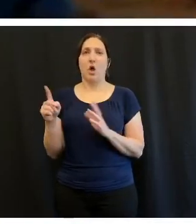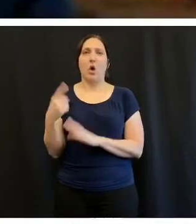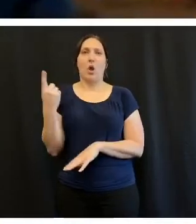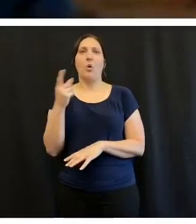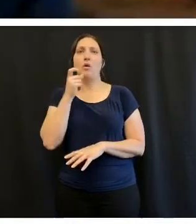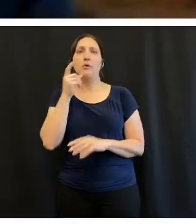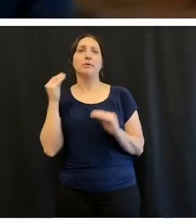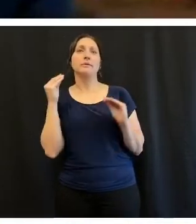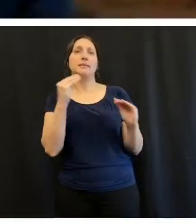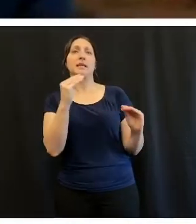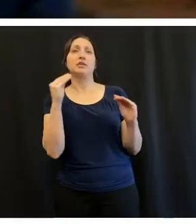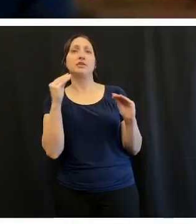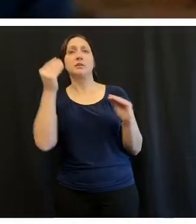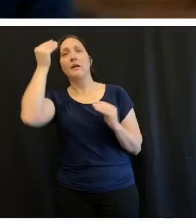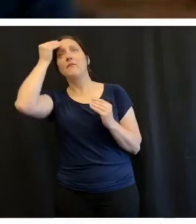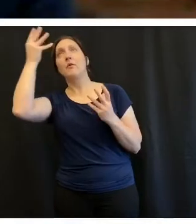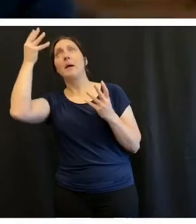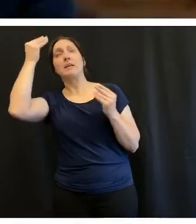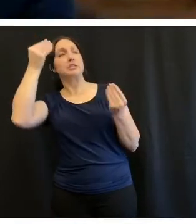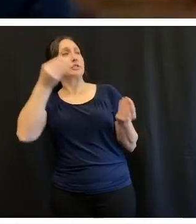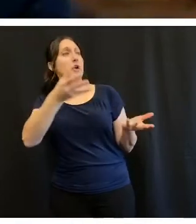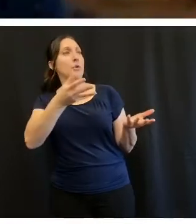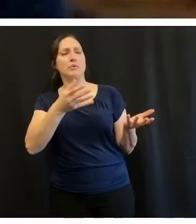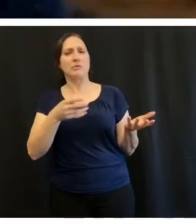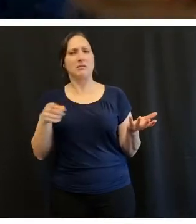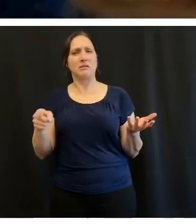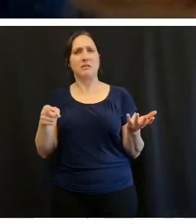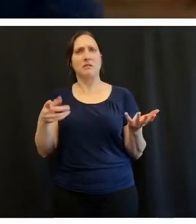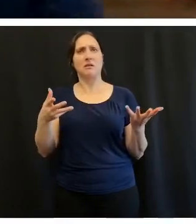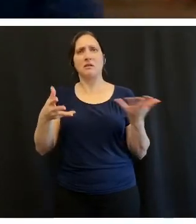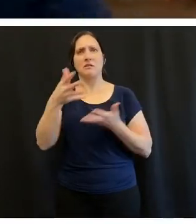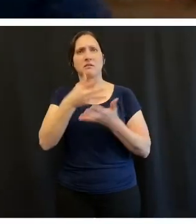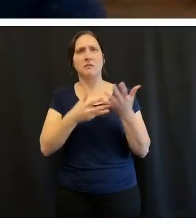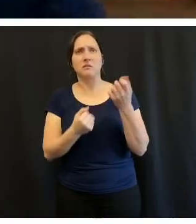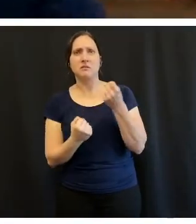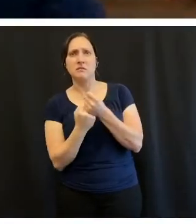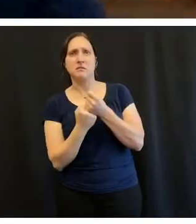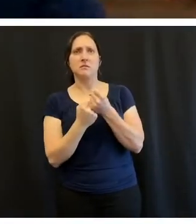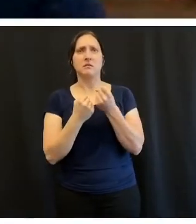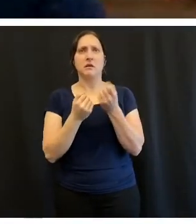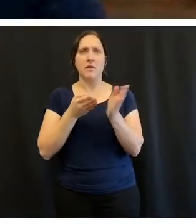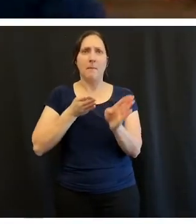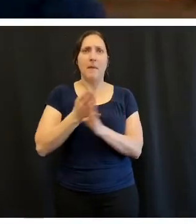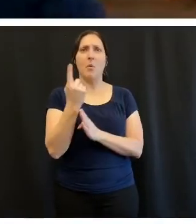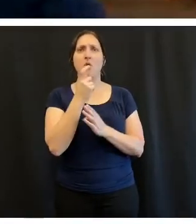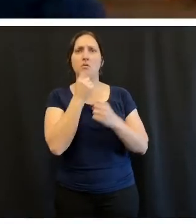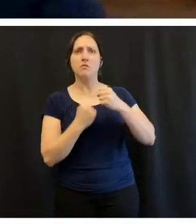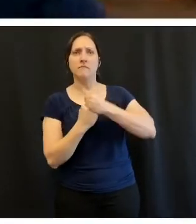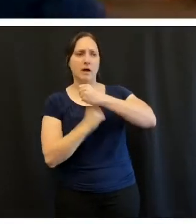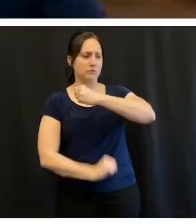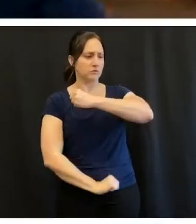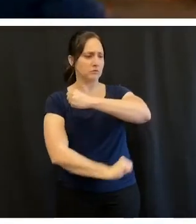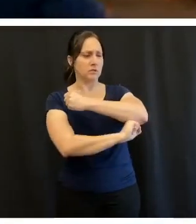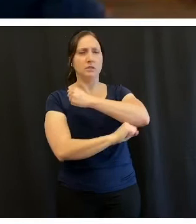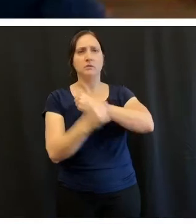They are the social backbone of so many of these classes. And they build these amazing relationships